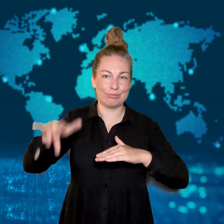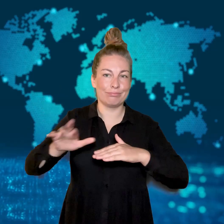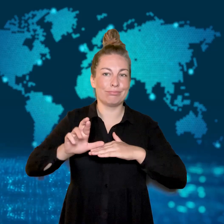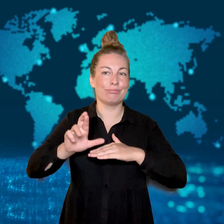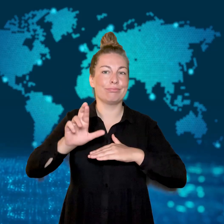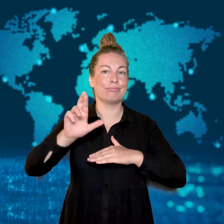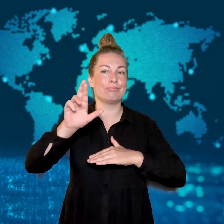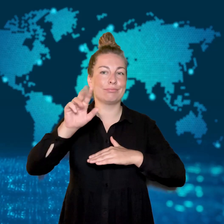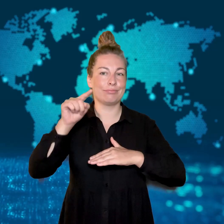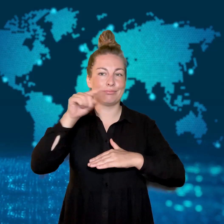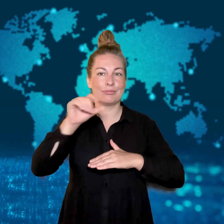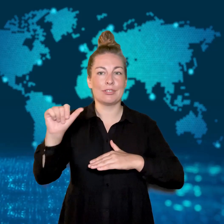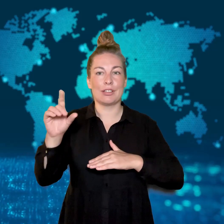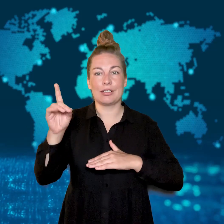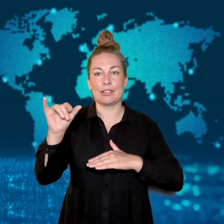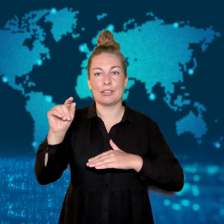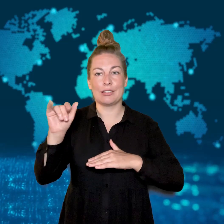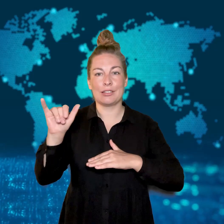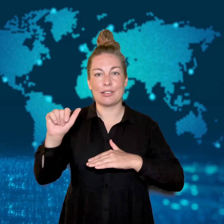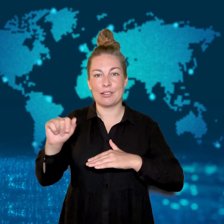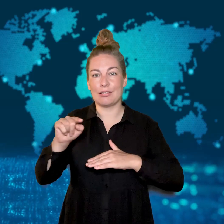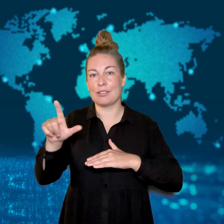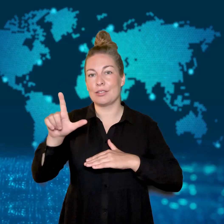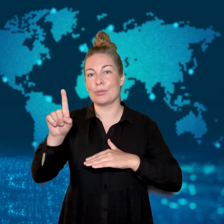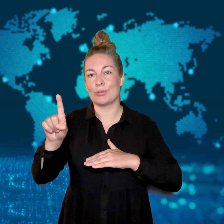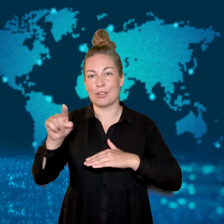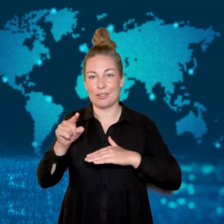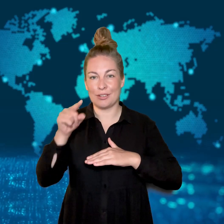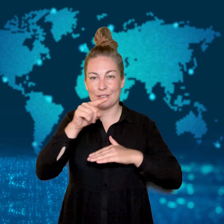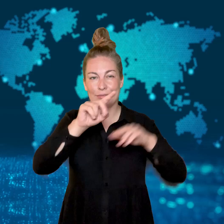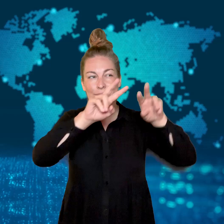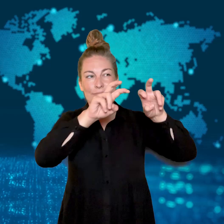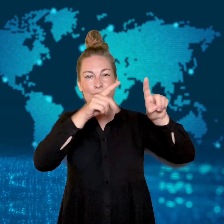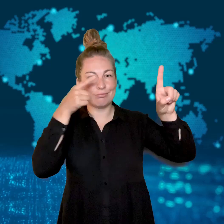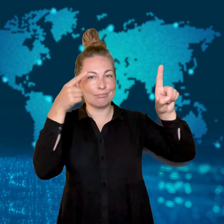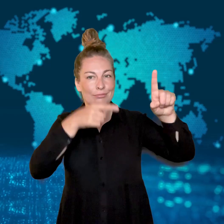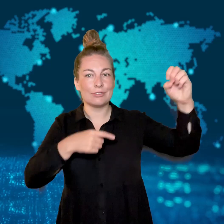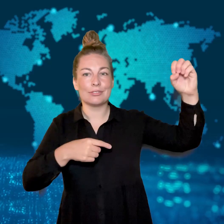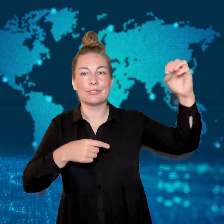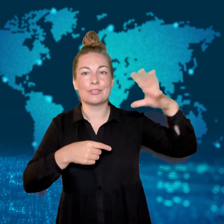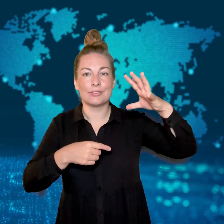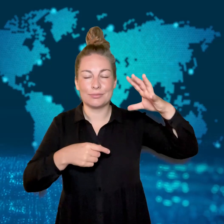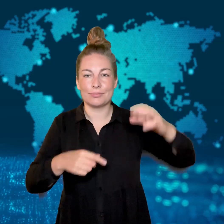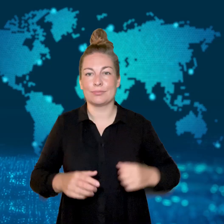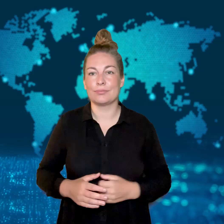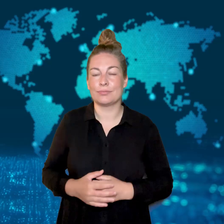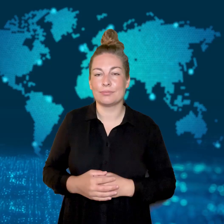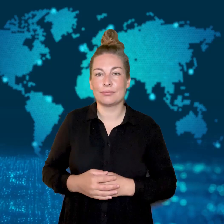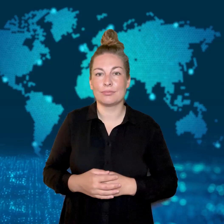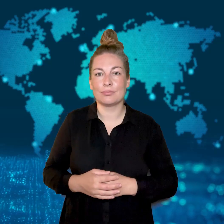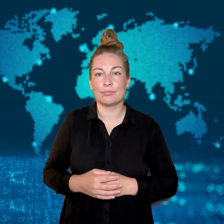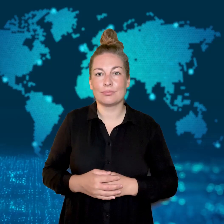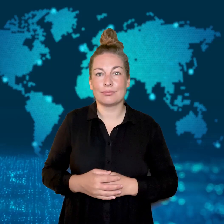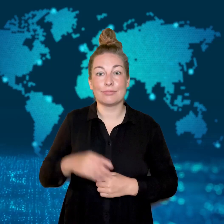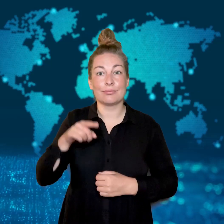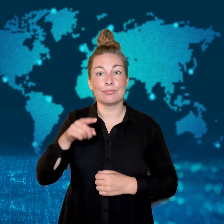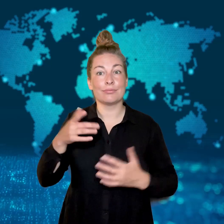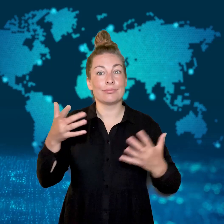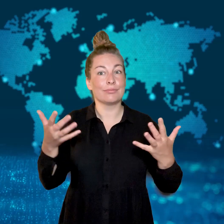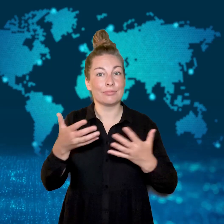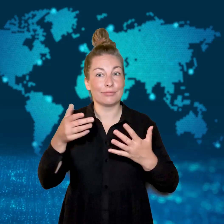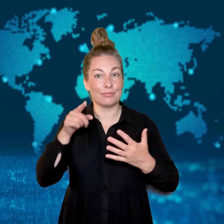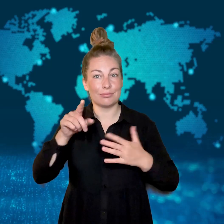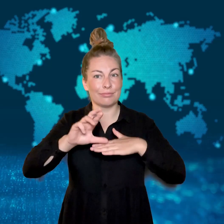India's space agency landed the Chandrayaan- 3 spacecraft on the moon's surface.